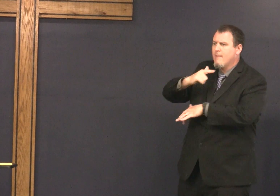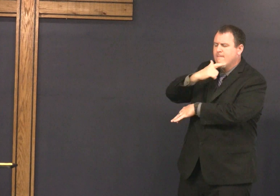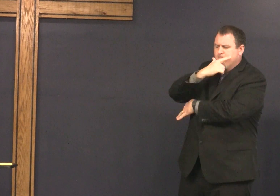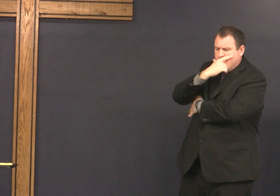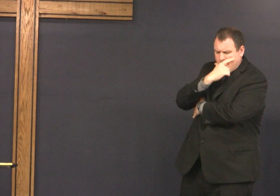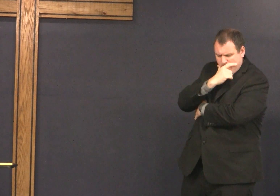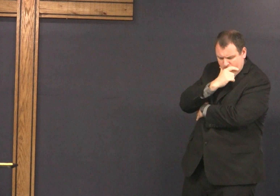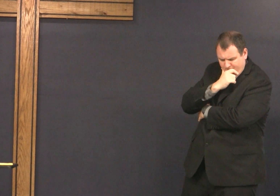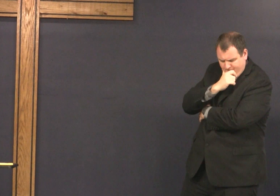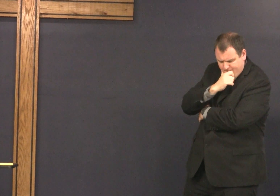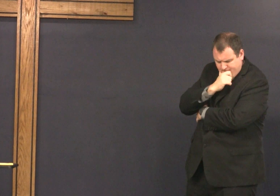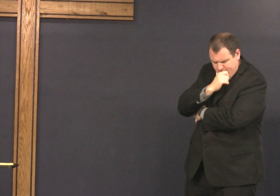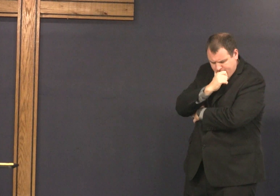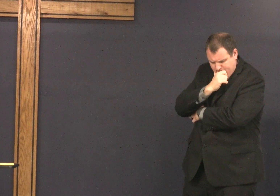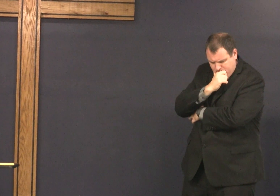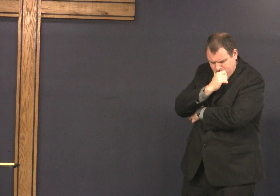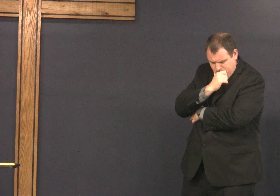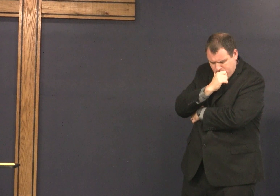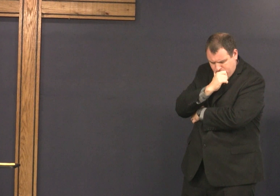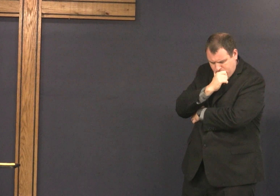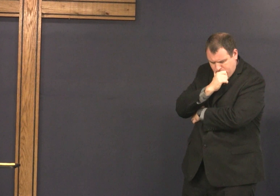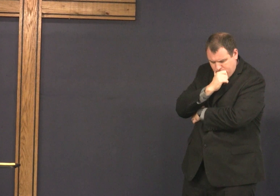but the upper room was empty and so he thought about it for a while and thought